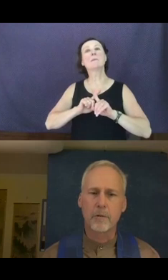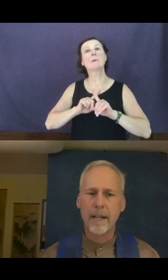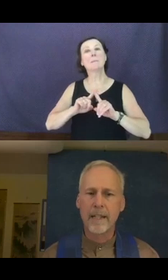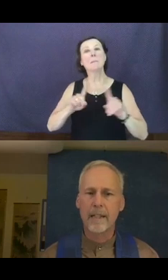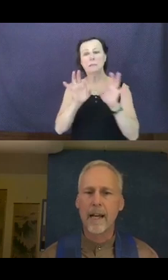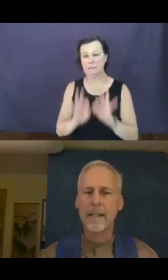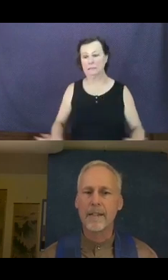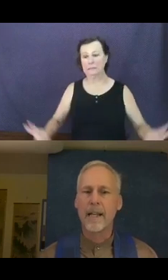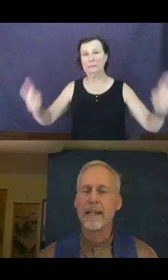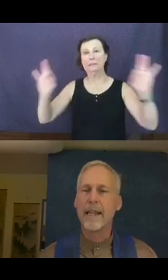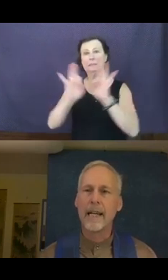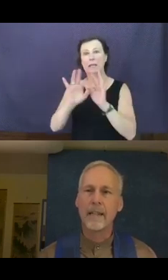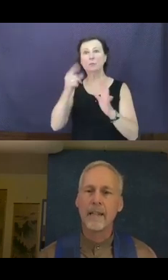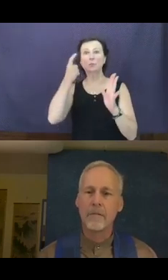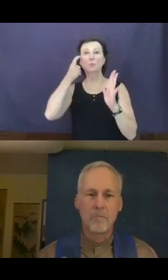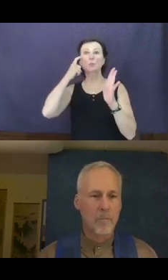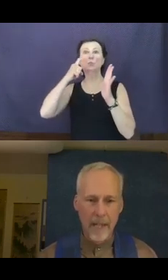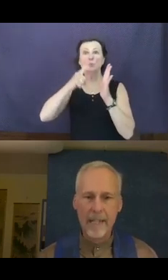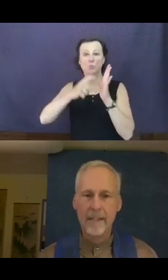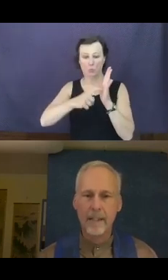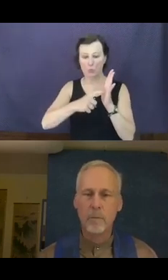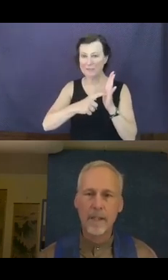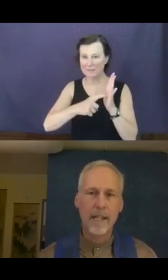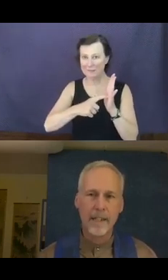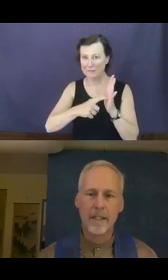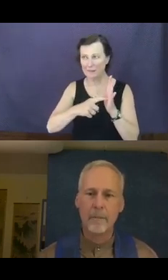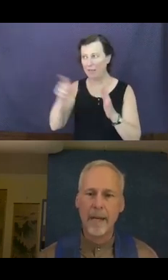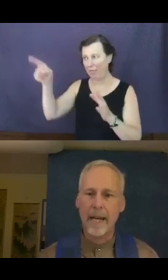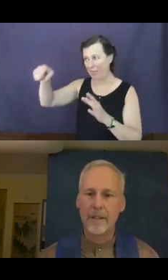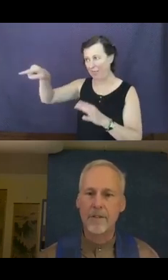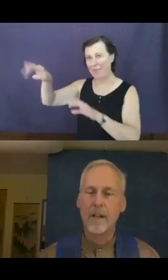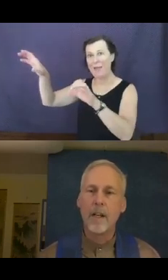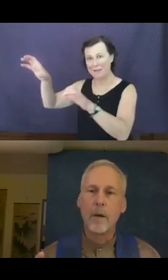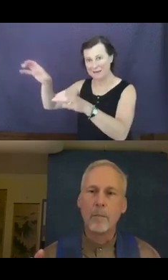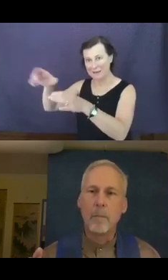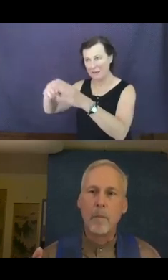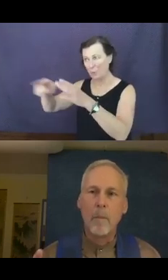recognize that they did what they did in the past,